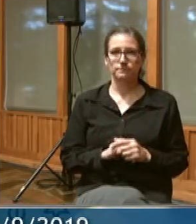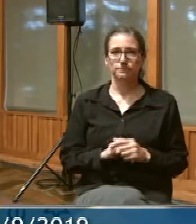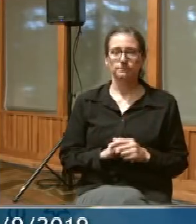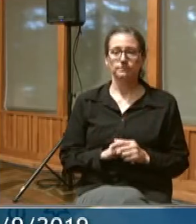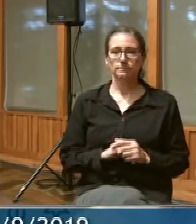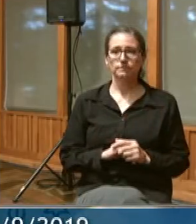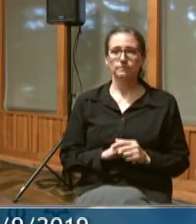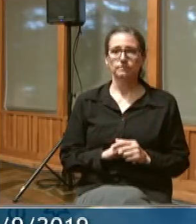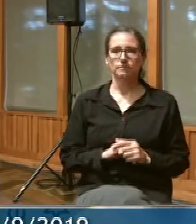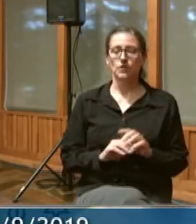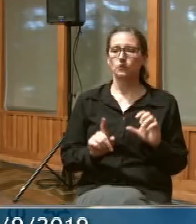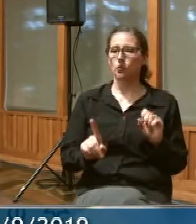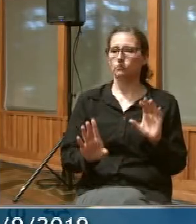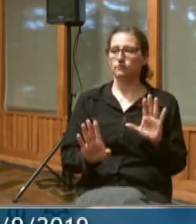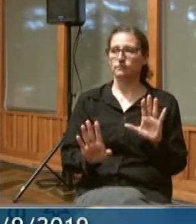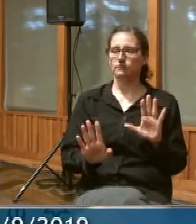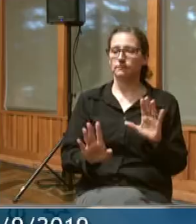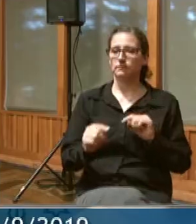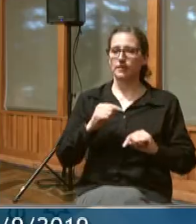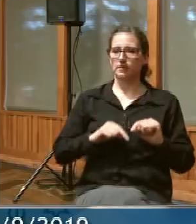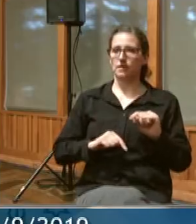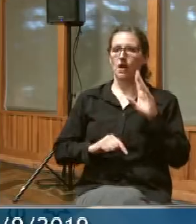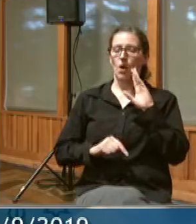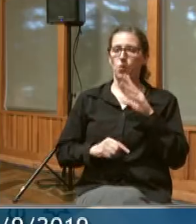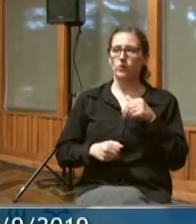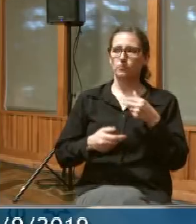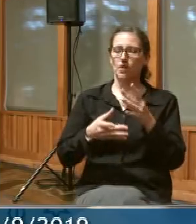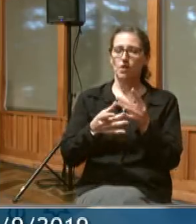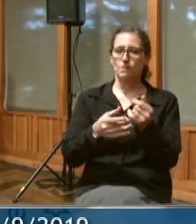BACKGROUND BEFORE WE DO THAT. FIRST YOU'RE GOING TO --